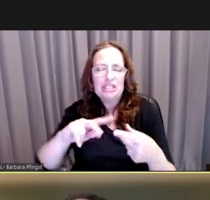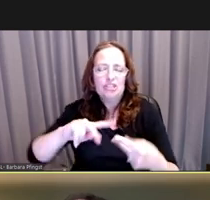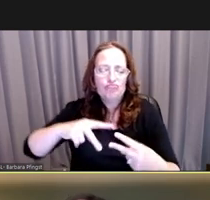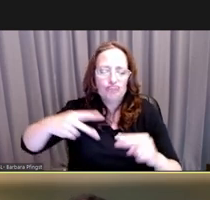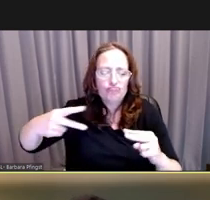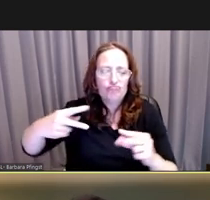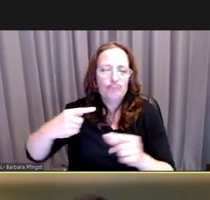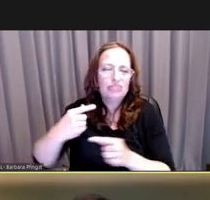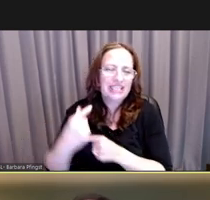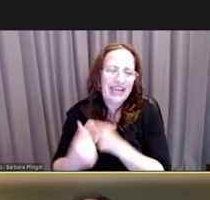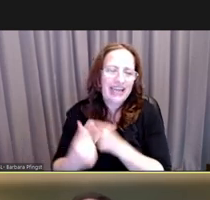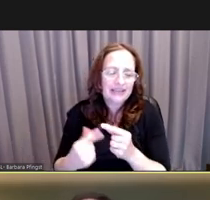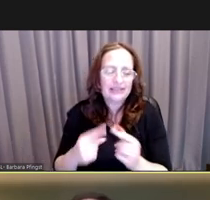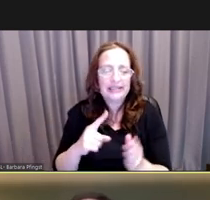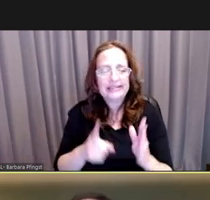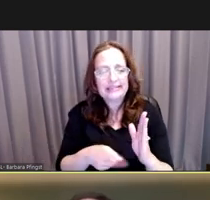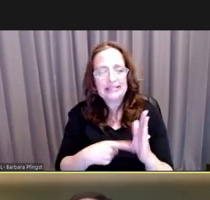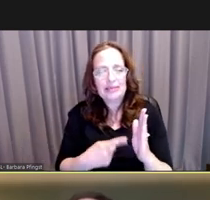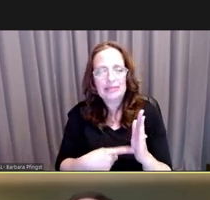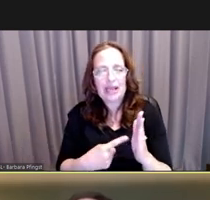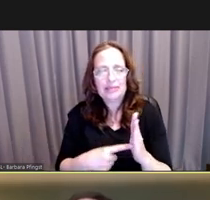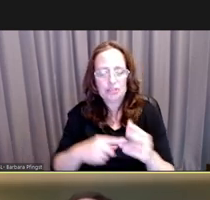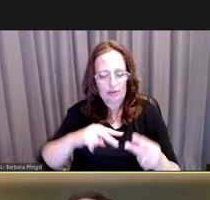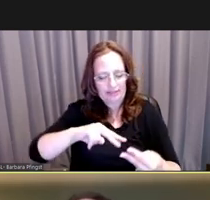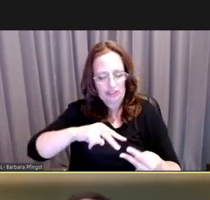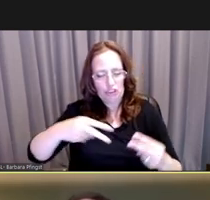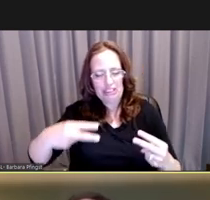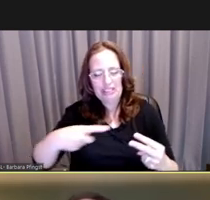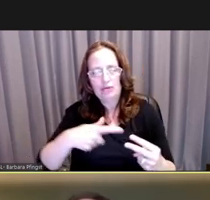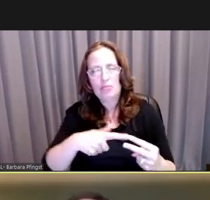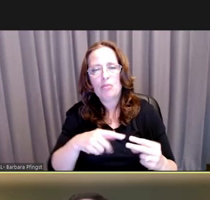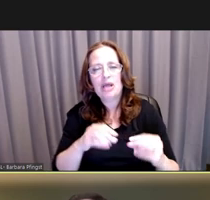the possibility that it's on one of the sex chromosomes. The X or the Y.